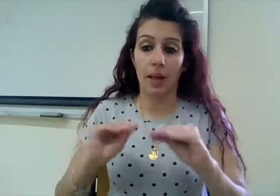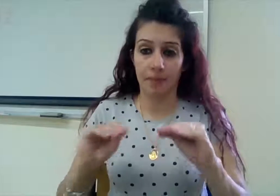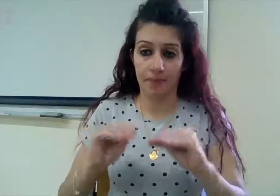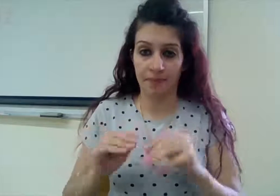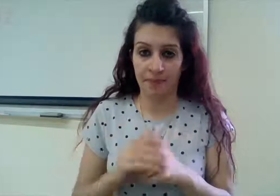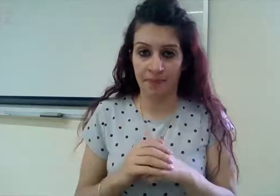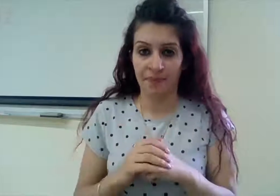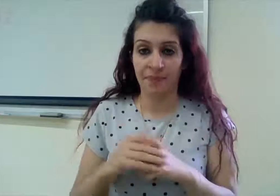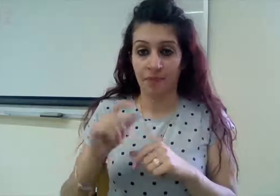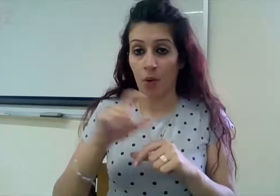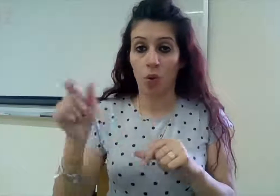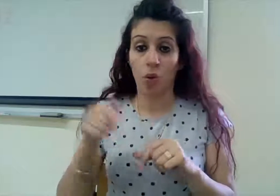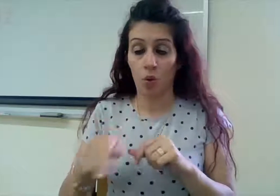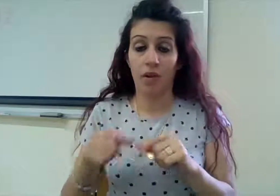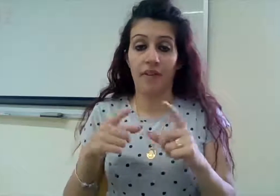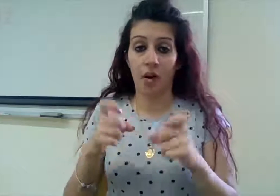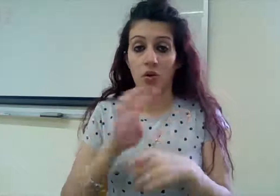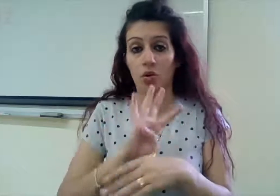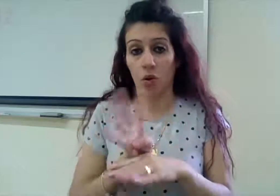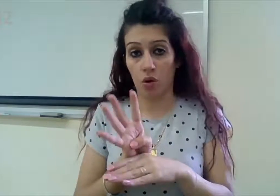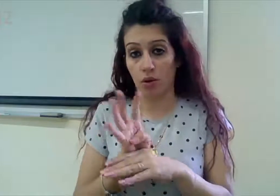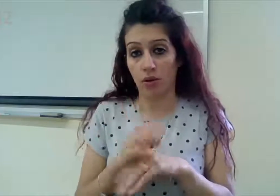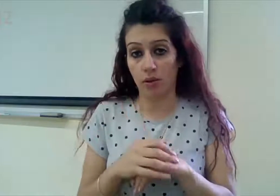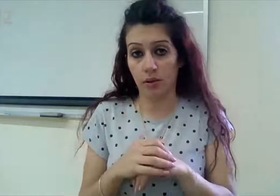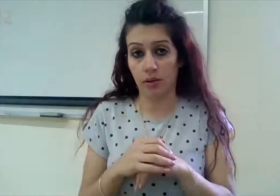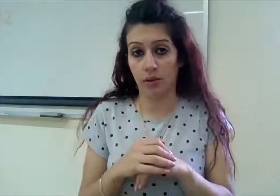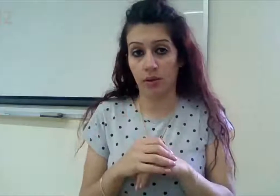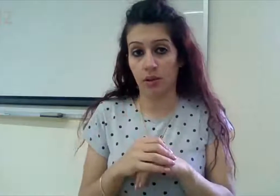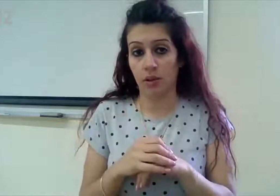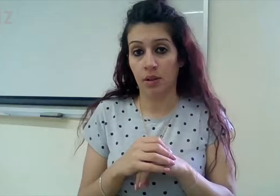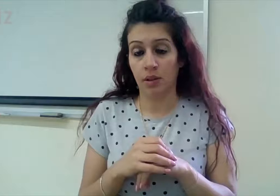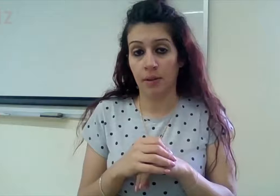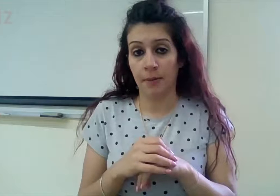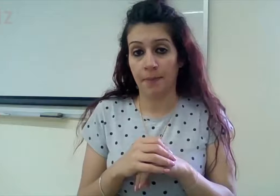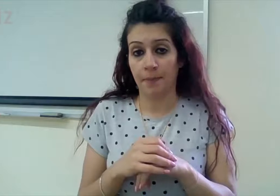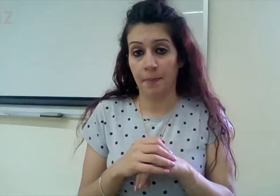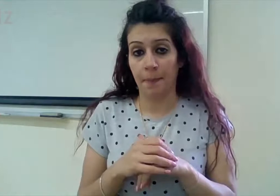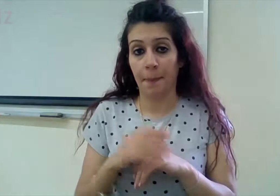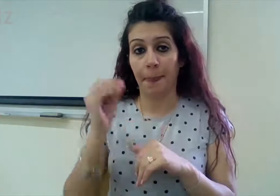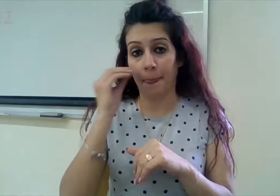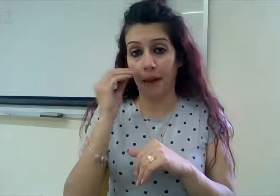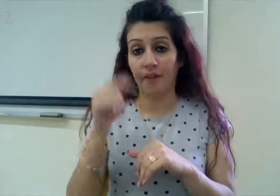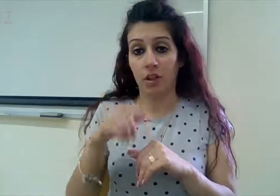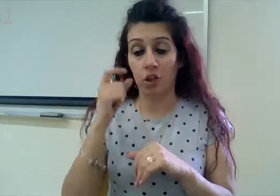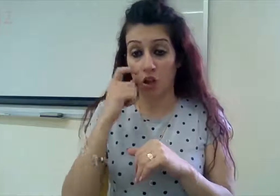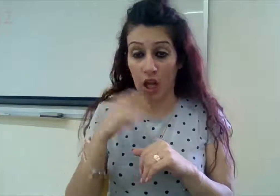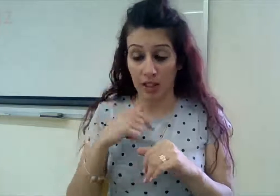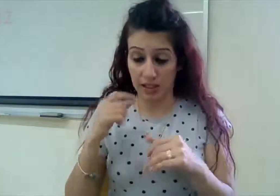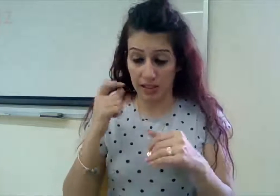but oftentimes there's engagement happening outside of the platform even